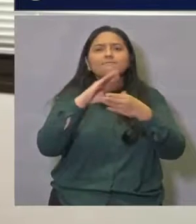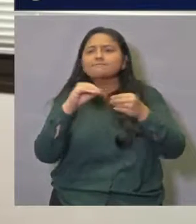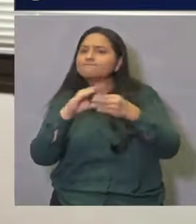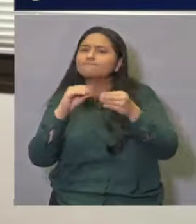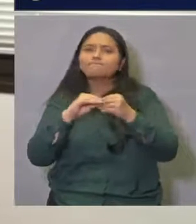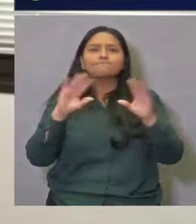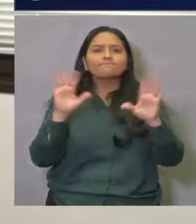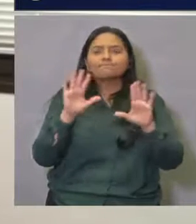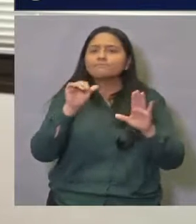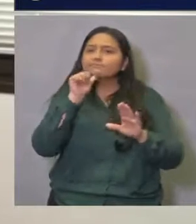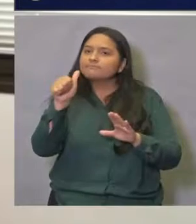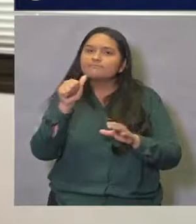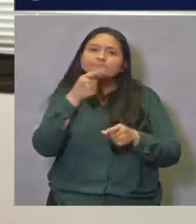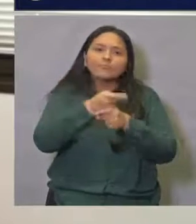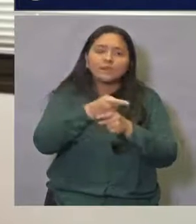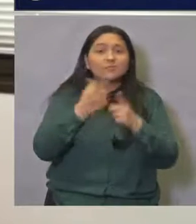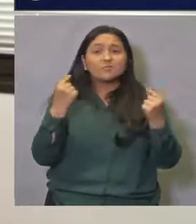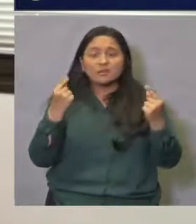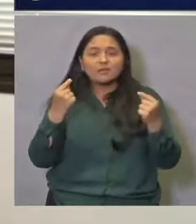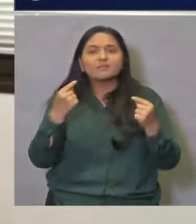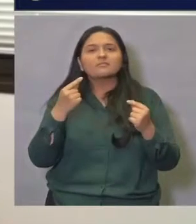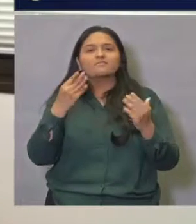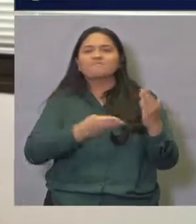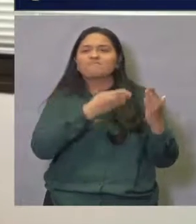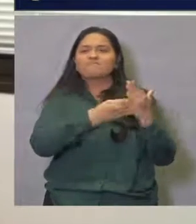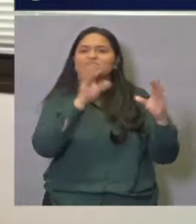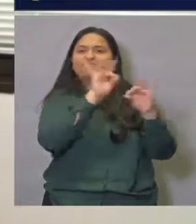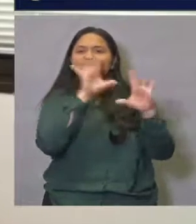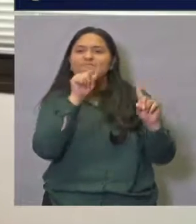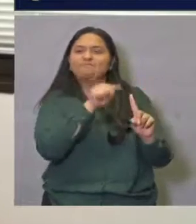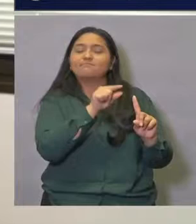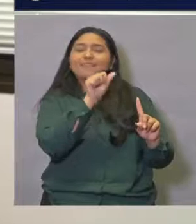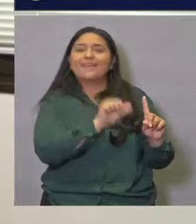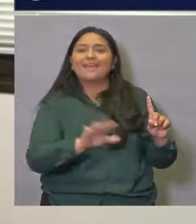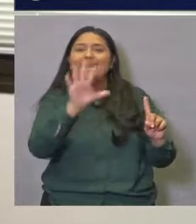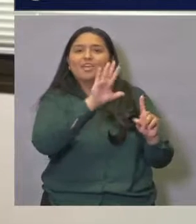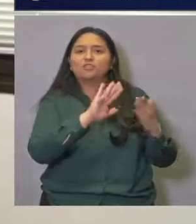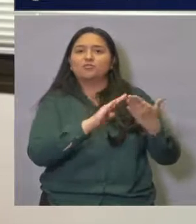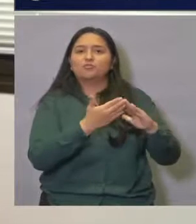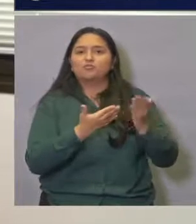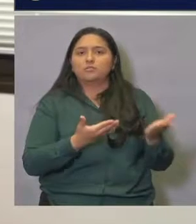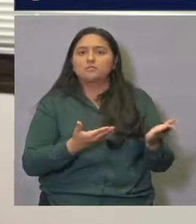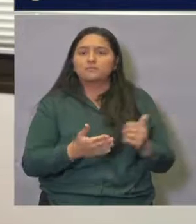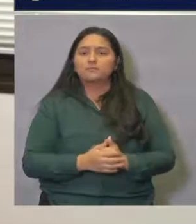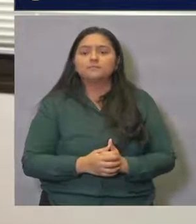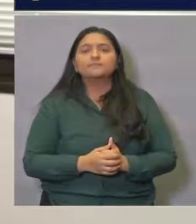NUEVO SOBRE ESTE TEMA QUE LA